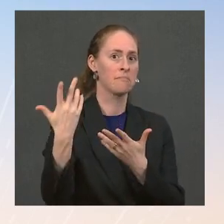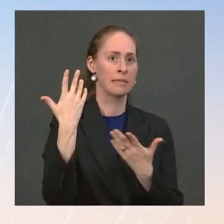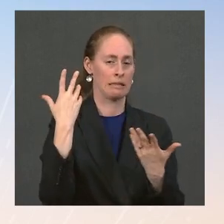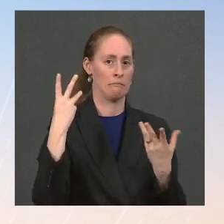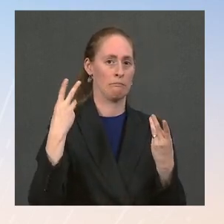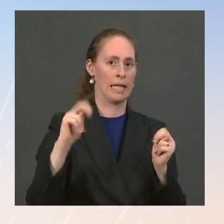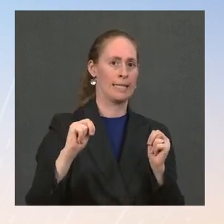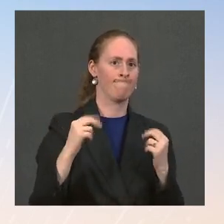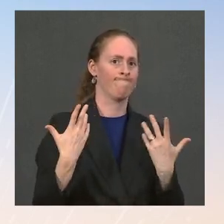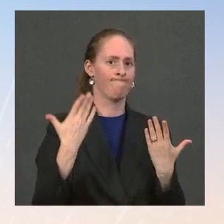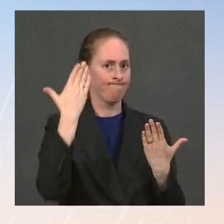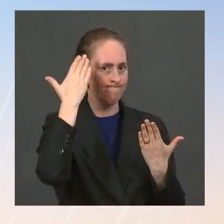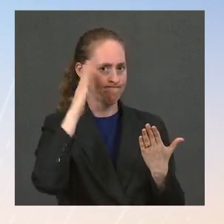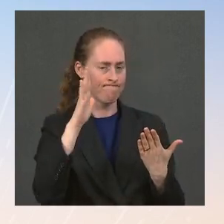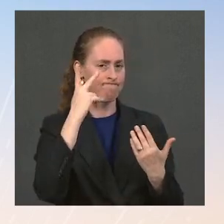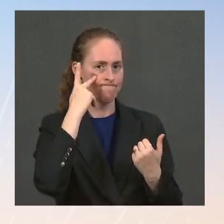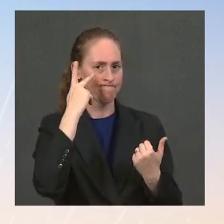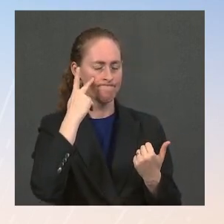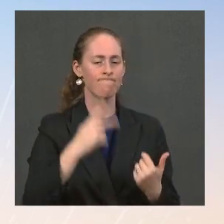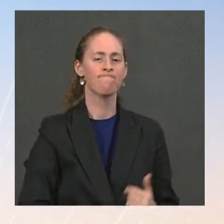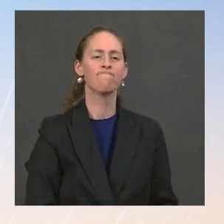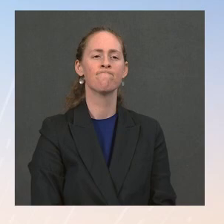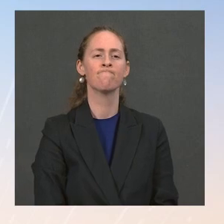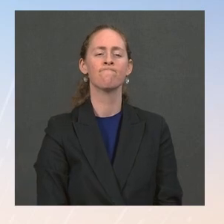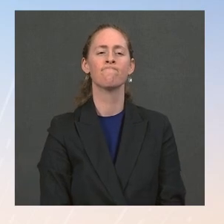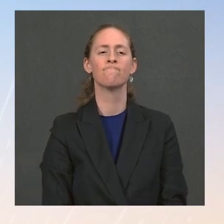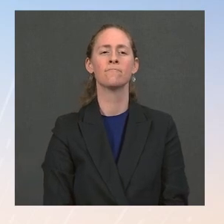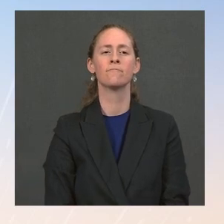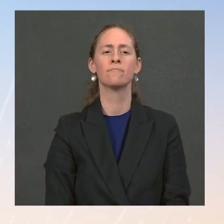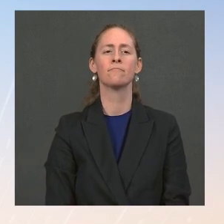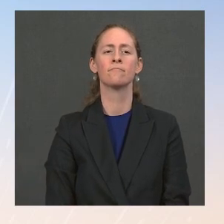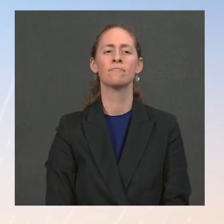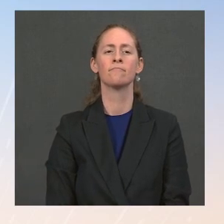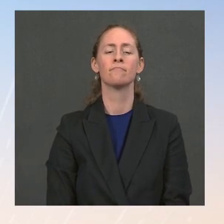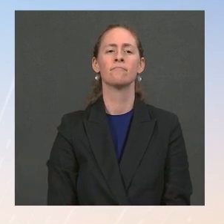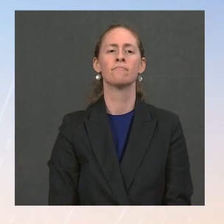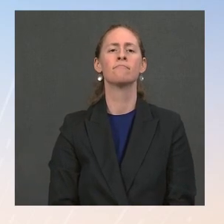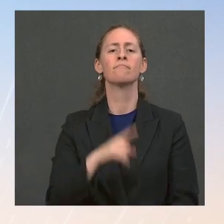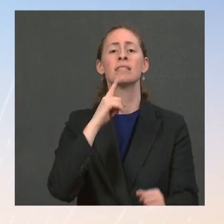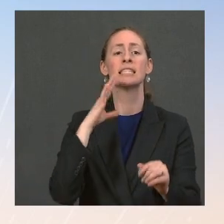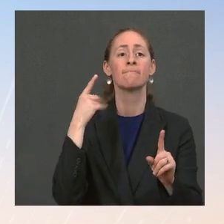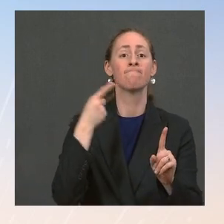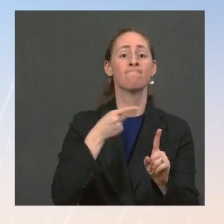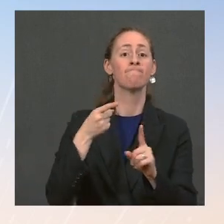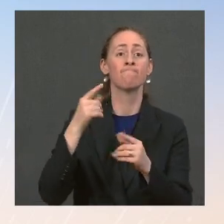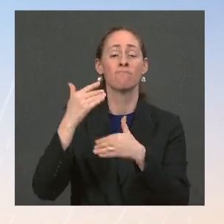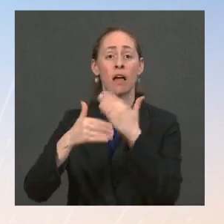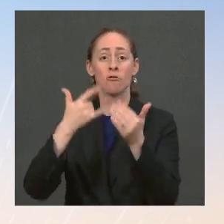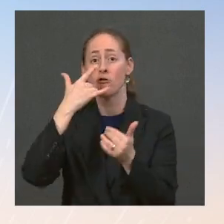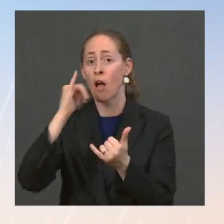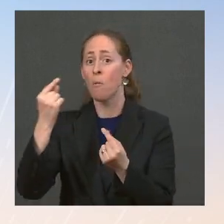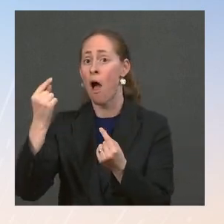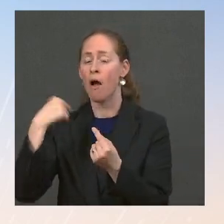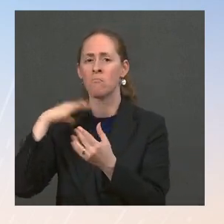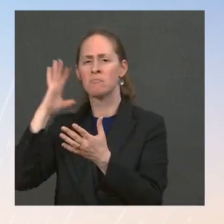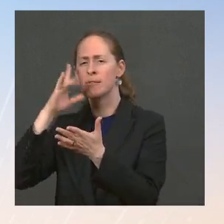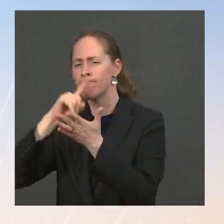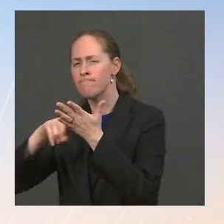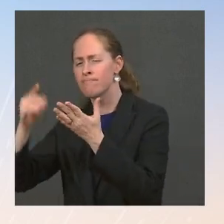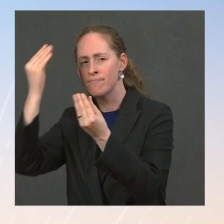In terms of the exact machinations of the process, let me see if we can get you something more technical to address that question. Thanks, everyone. >> The Press: Thanks, Jen. The Press: Jen, we saw him coughing and sniffling earlier. Is his health okay?